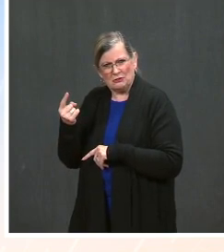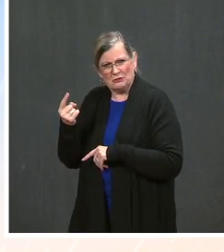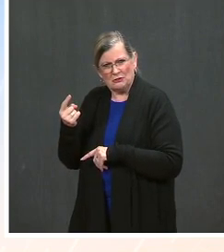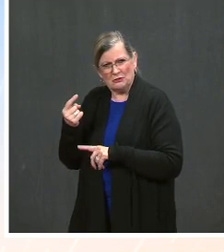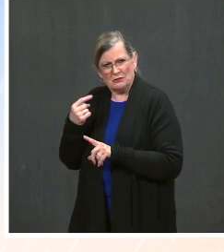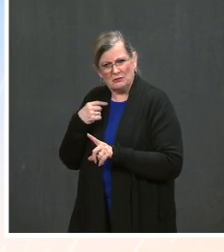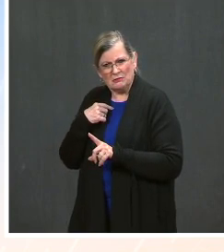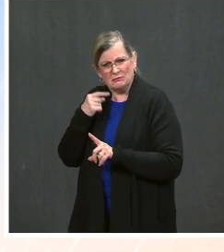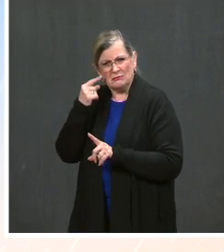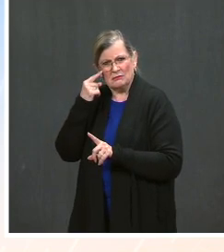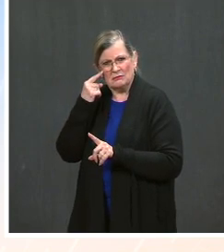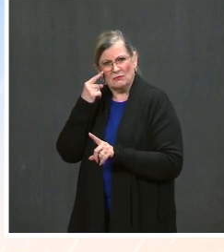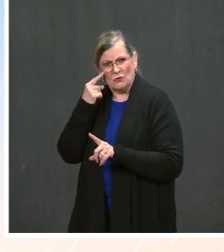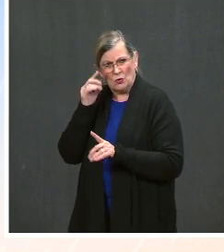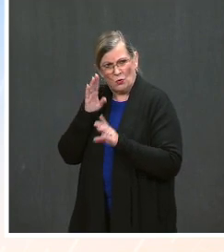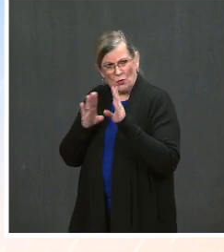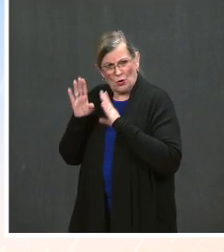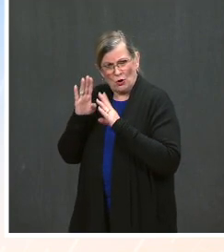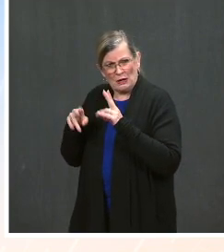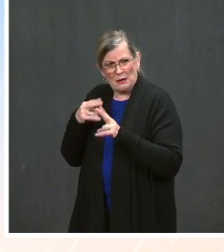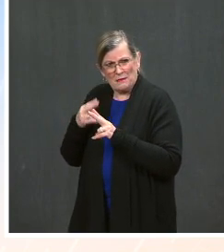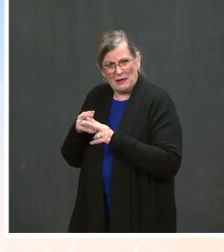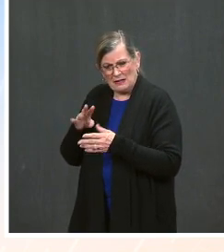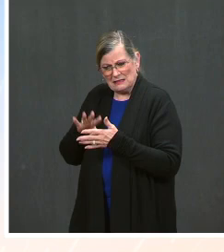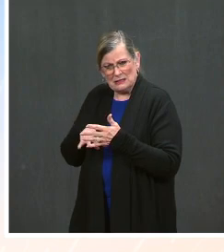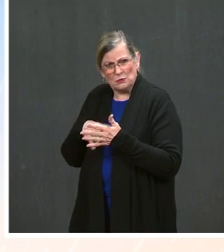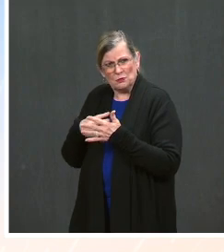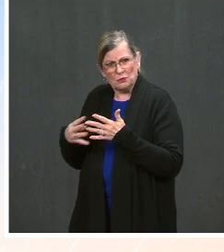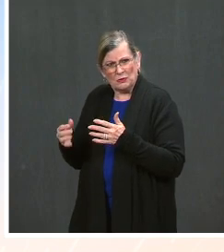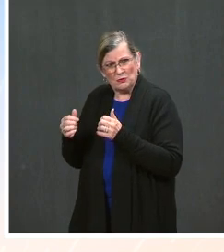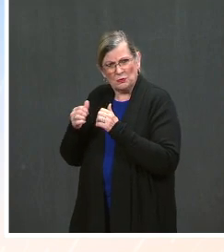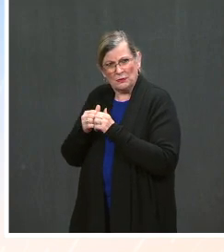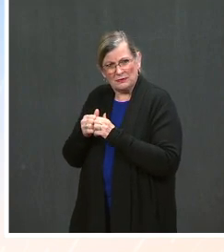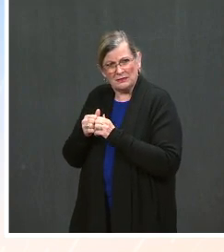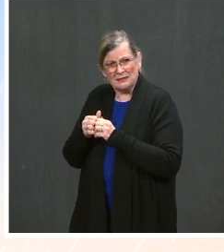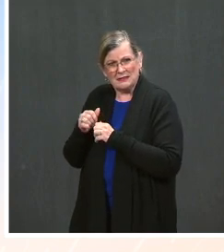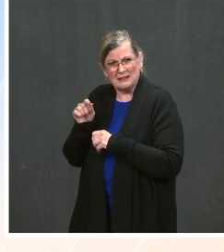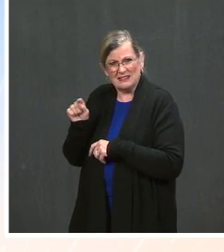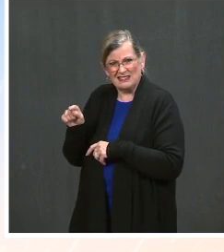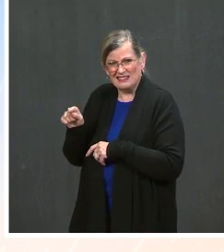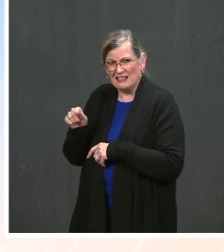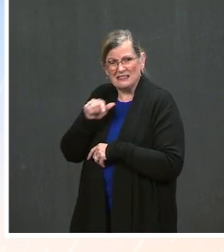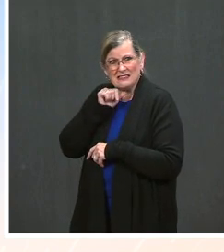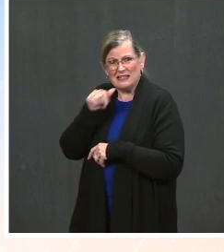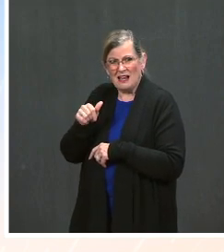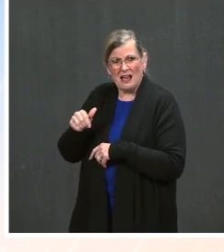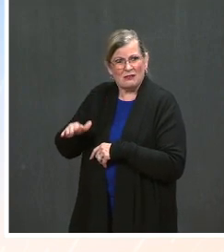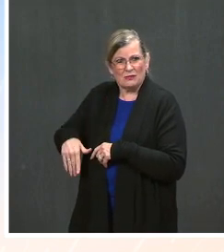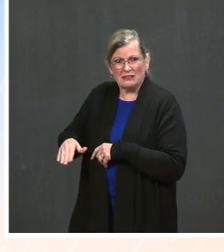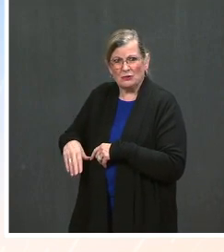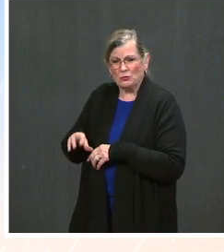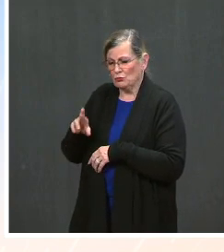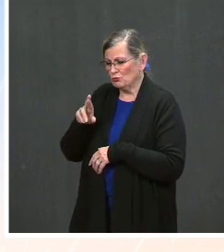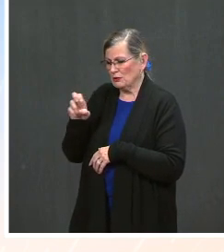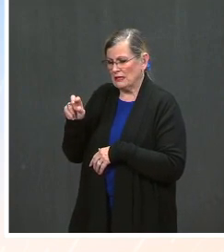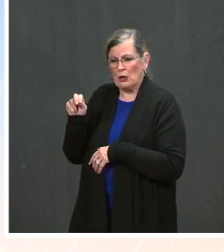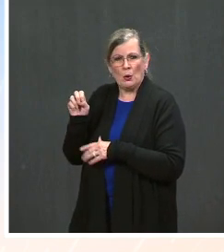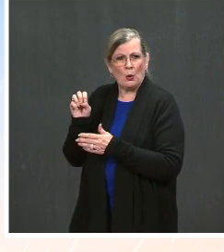Scheduling I of fentanyl analogues doesn't get renewed by May 1st, that more of that drug